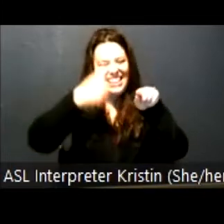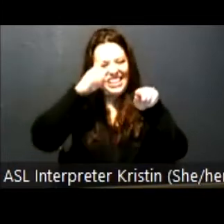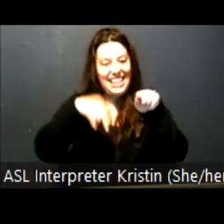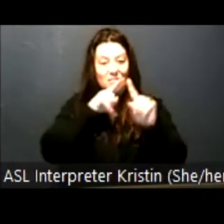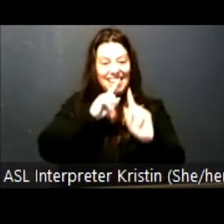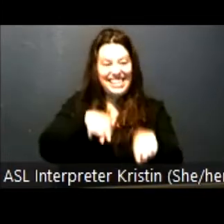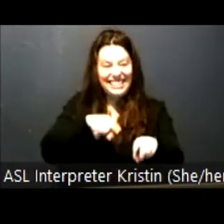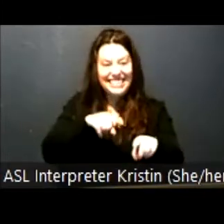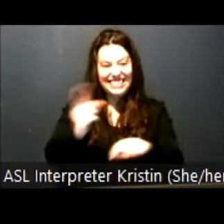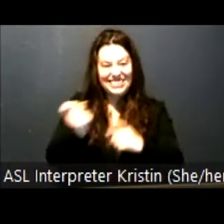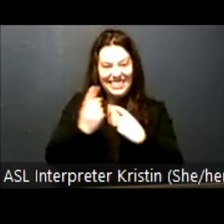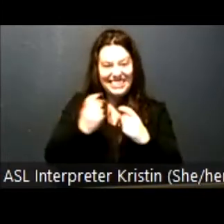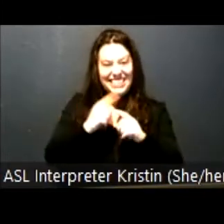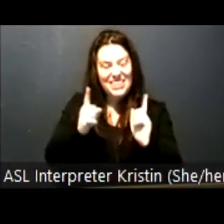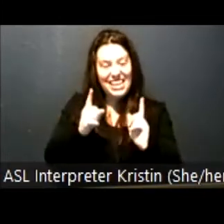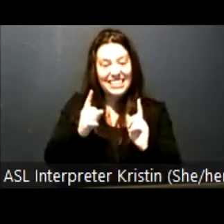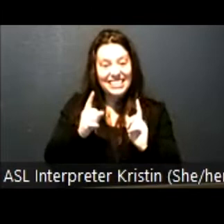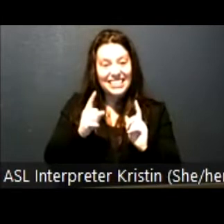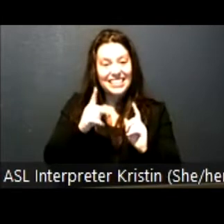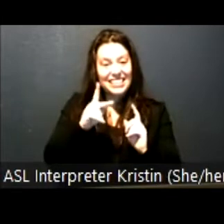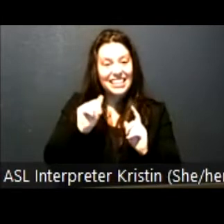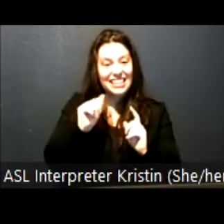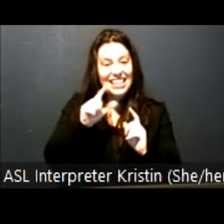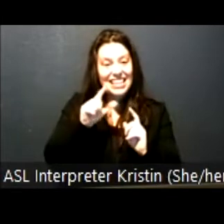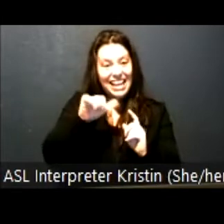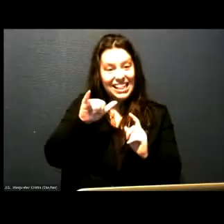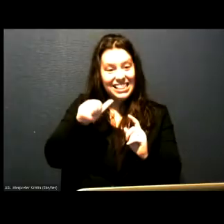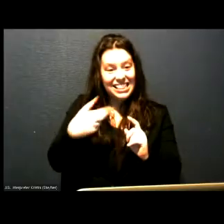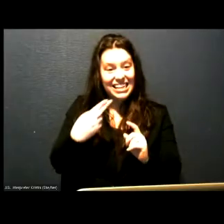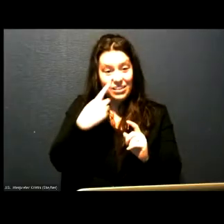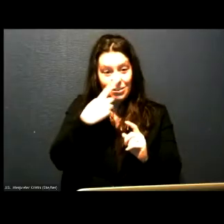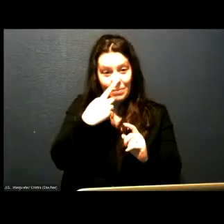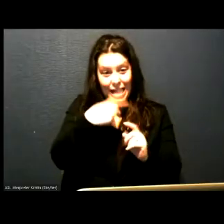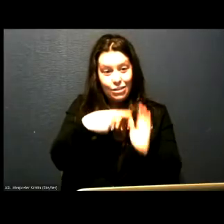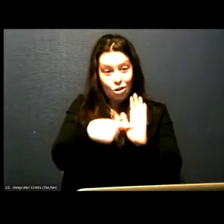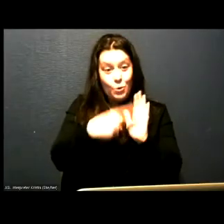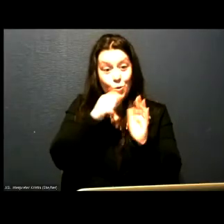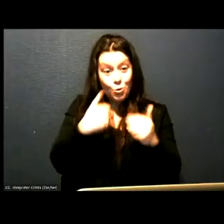to you Kaleigh, can you show us who you have with you? >>Kayleigh: Huey! Pappy! Come on birds!